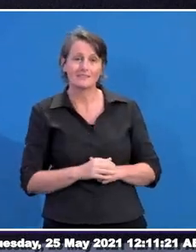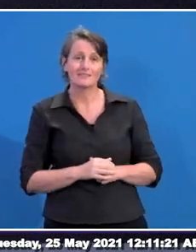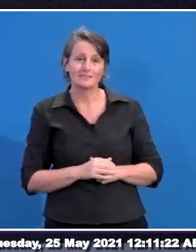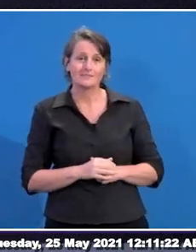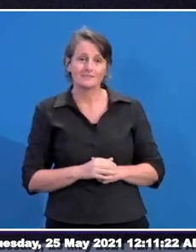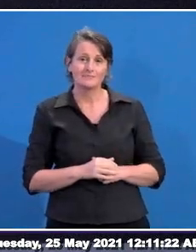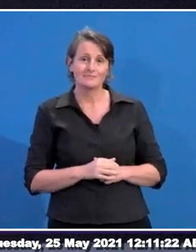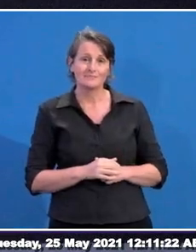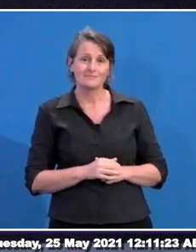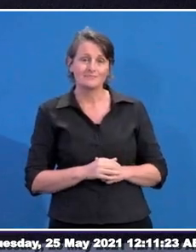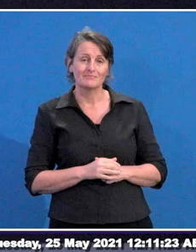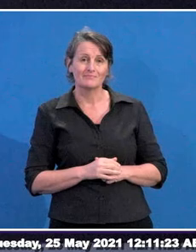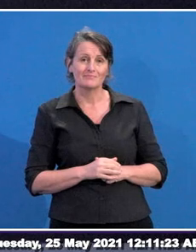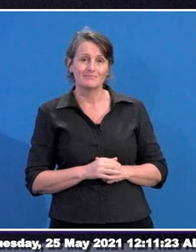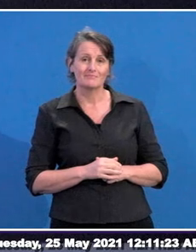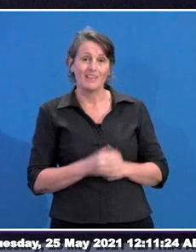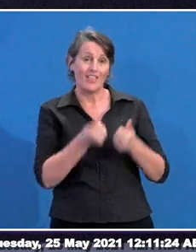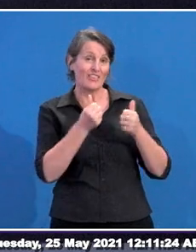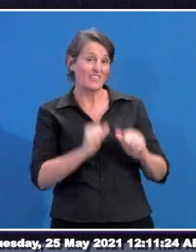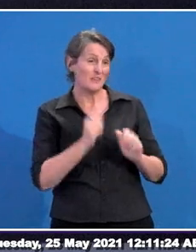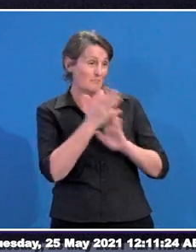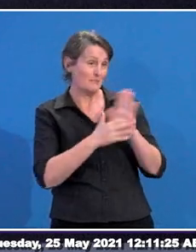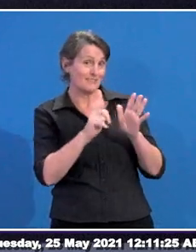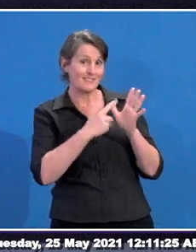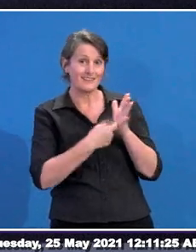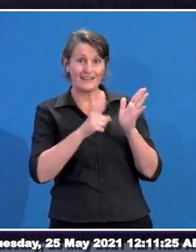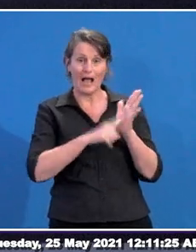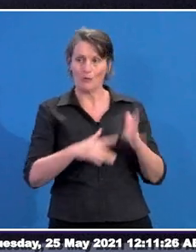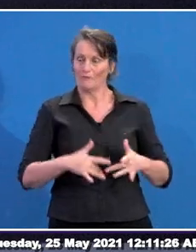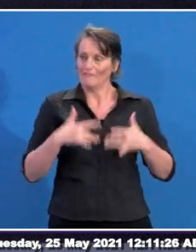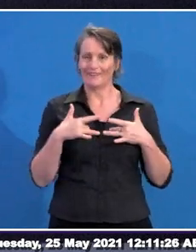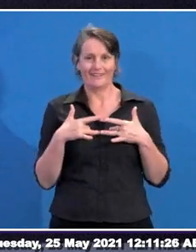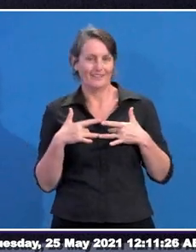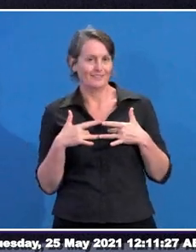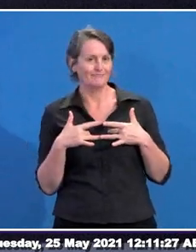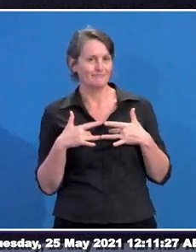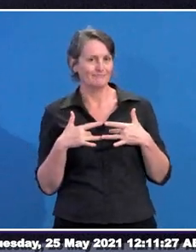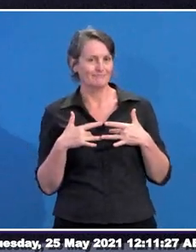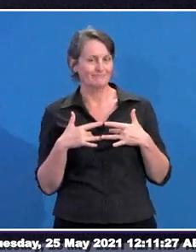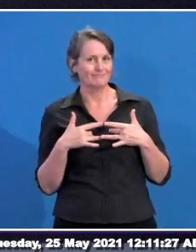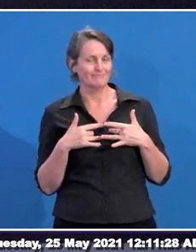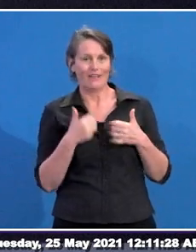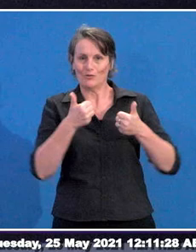then (INAUDIBLE ,sorry, Carl will feel like he is being heard